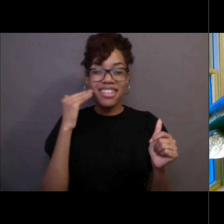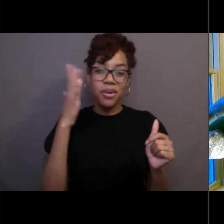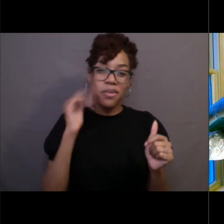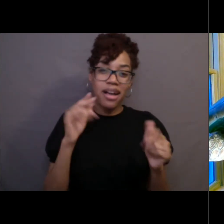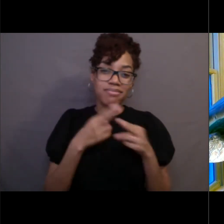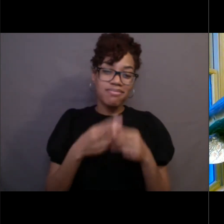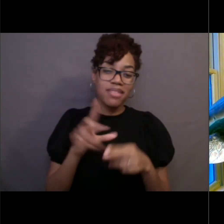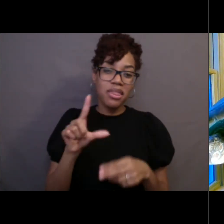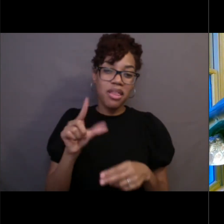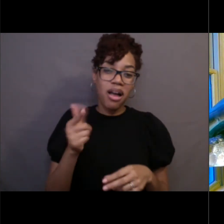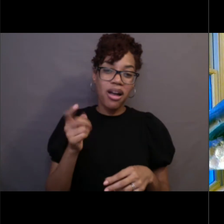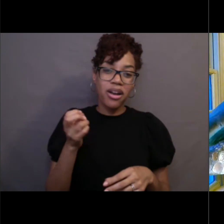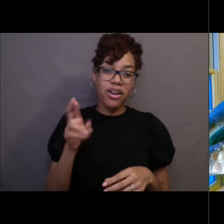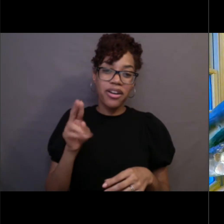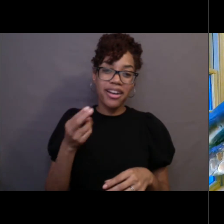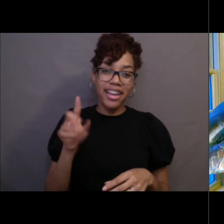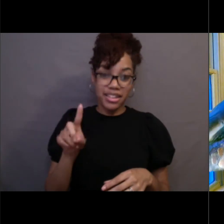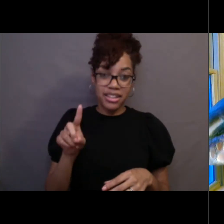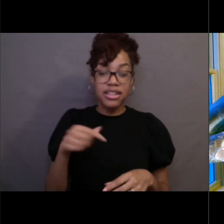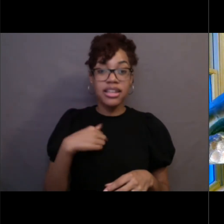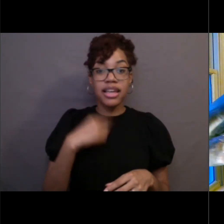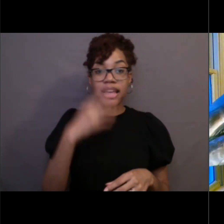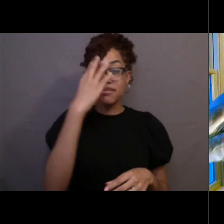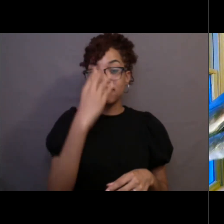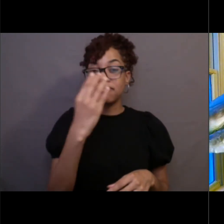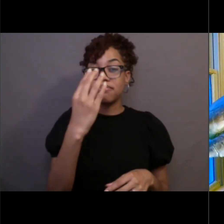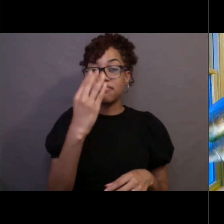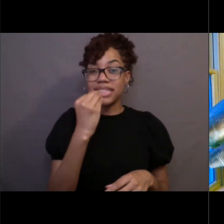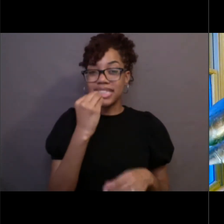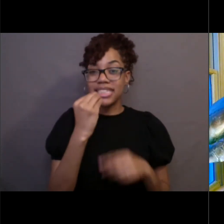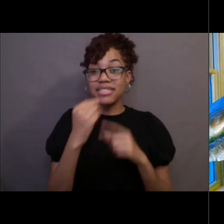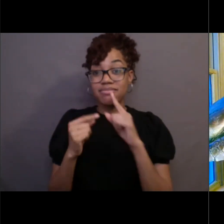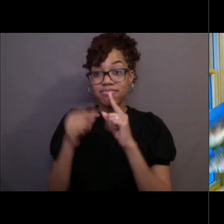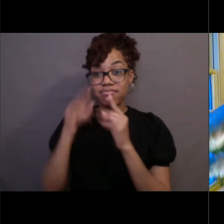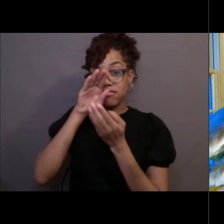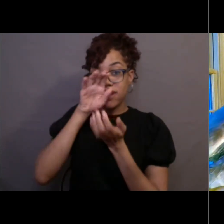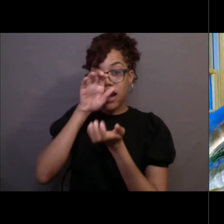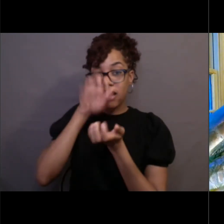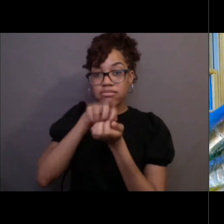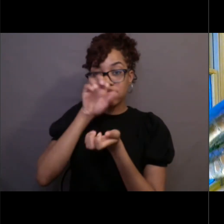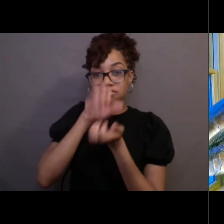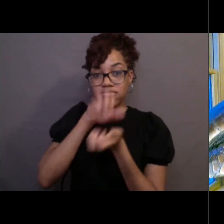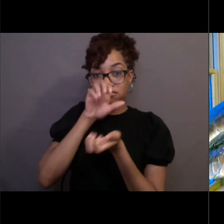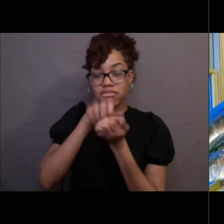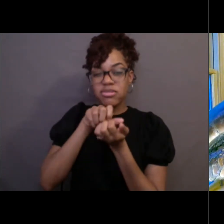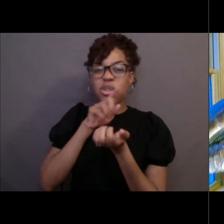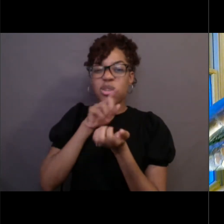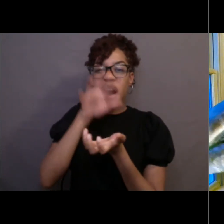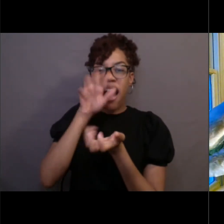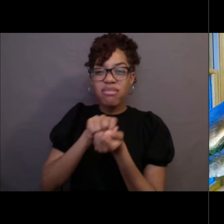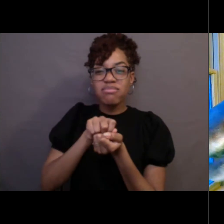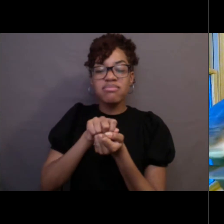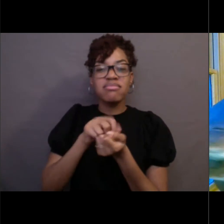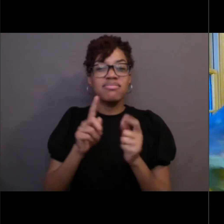And they have a big beak, which they use to crush really hard animals like crabs, and scallops, and mussels.